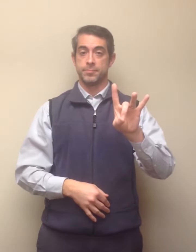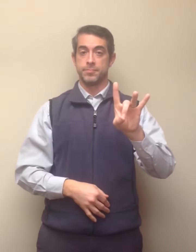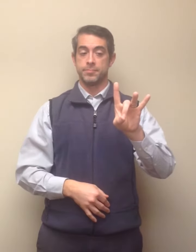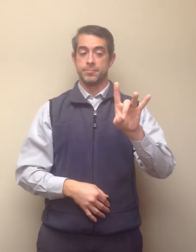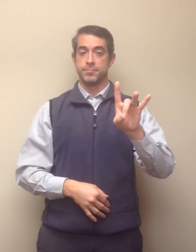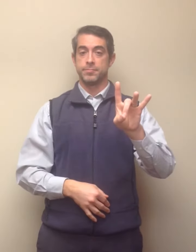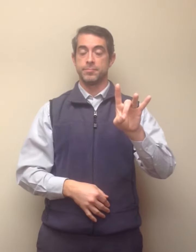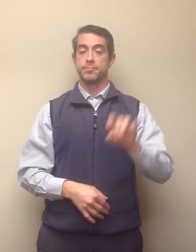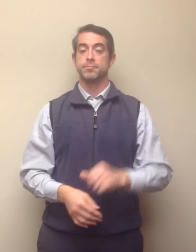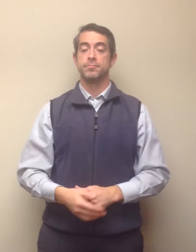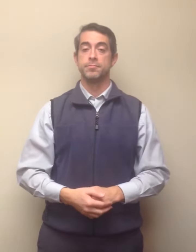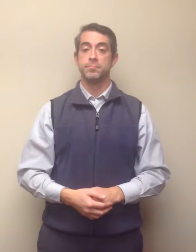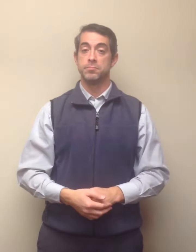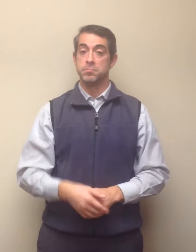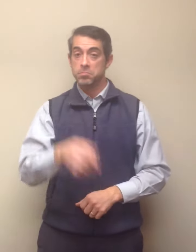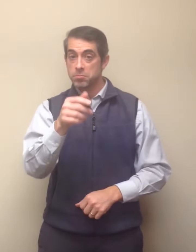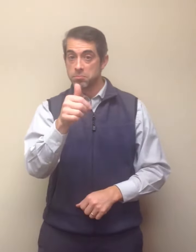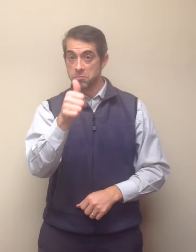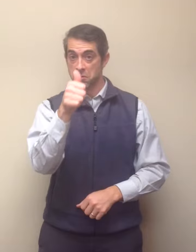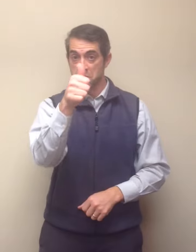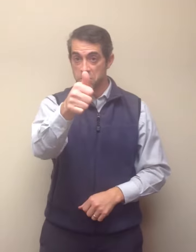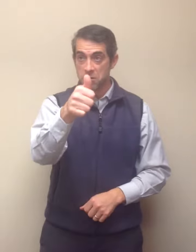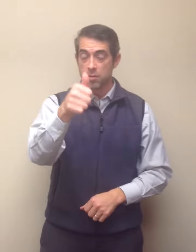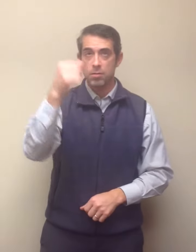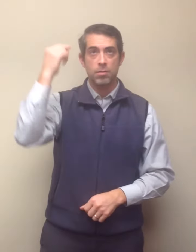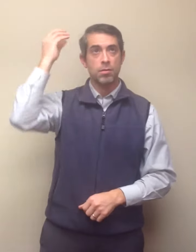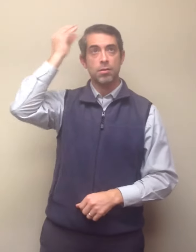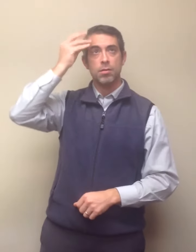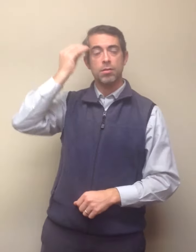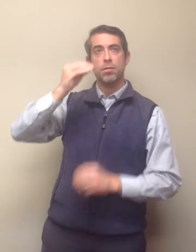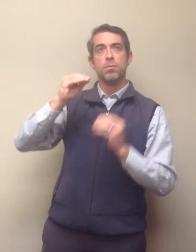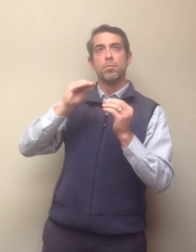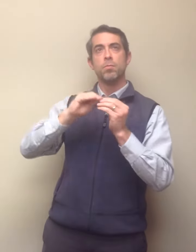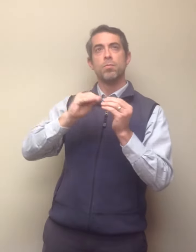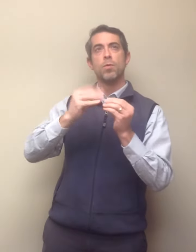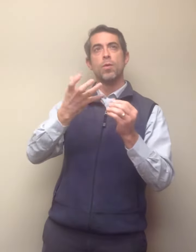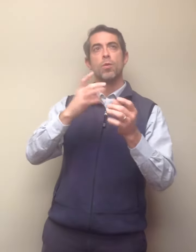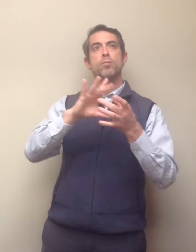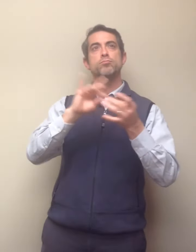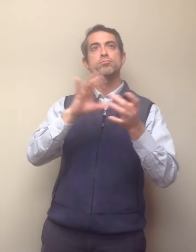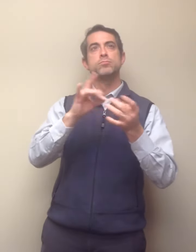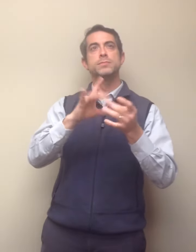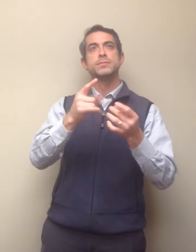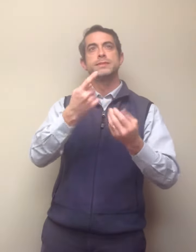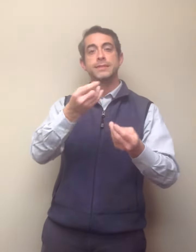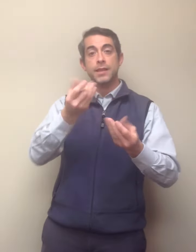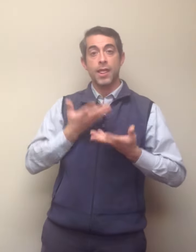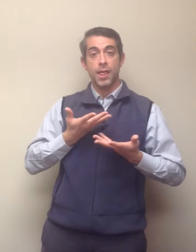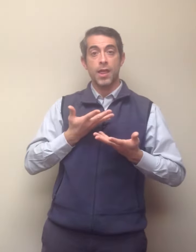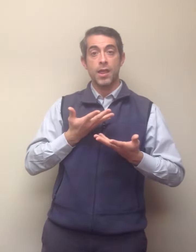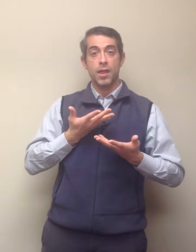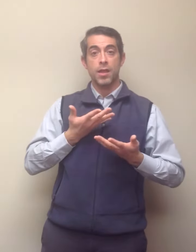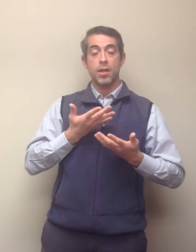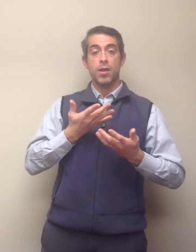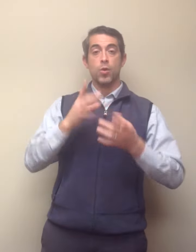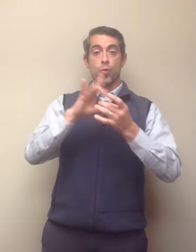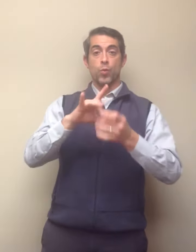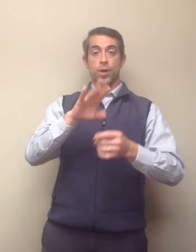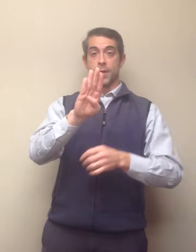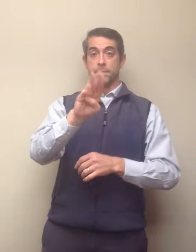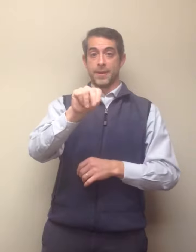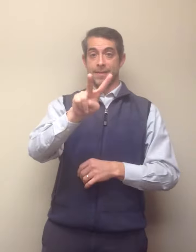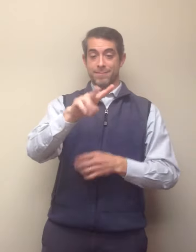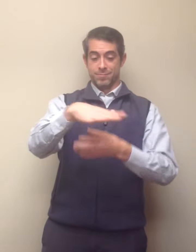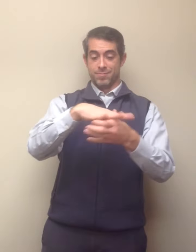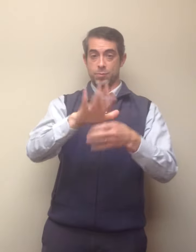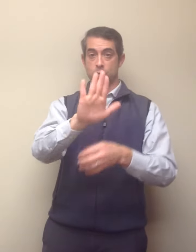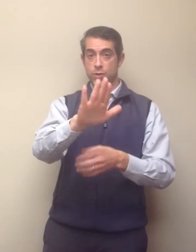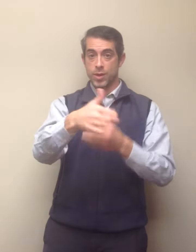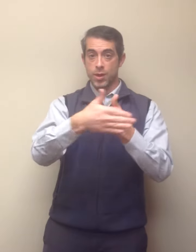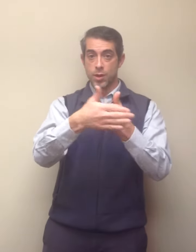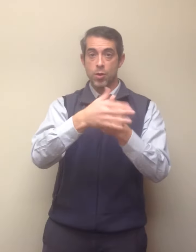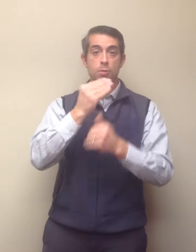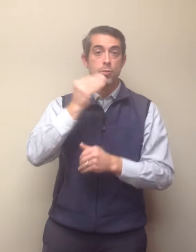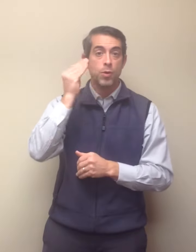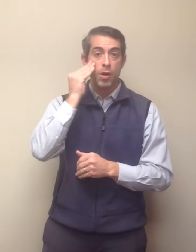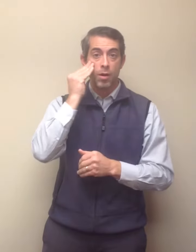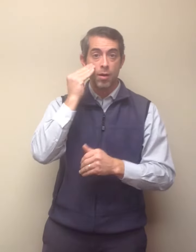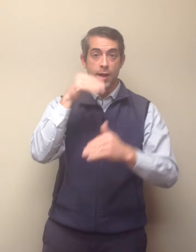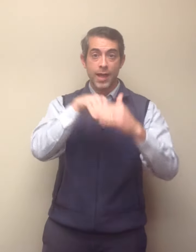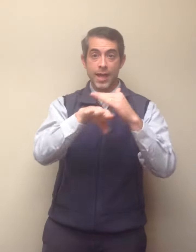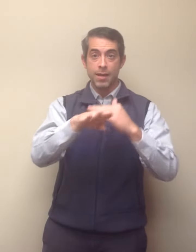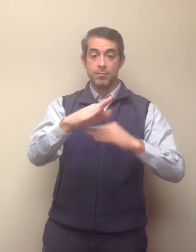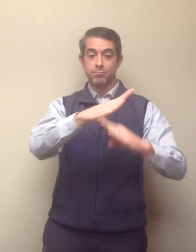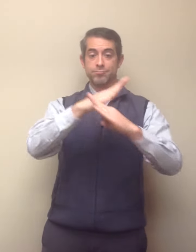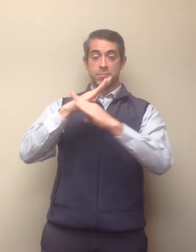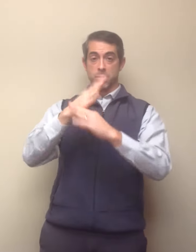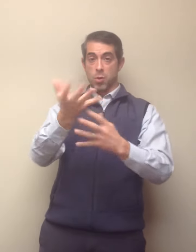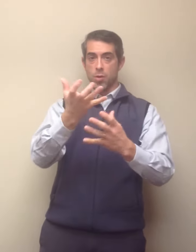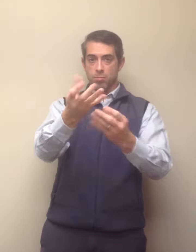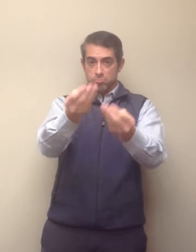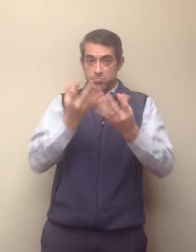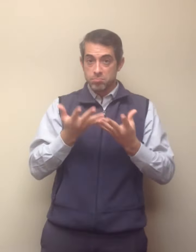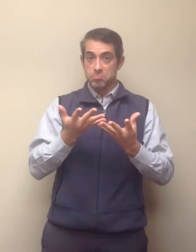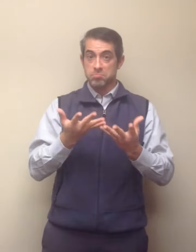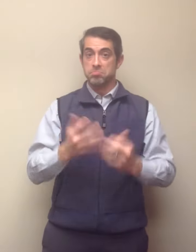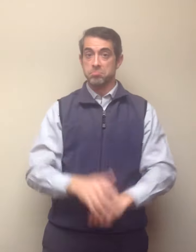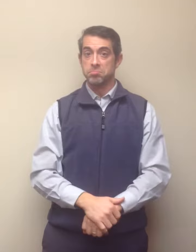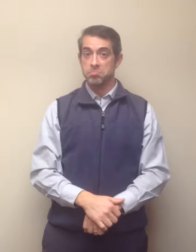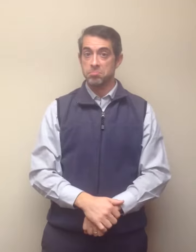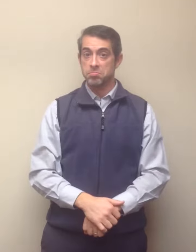8. Do you have any additional comments about your local BMV's accessibility?